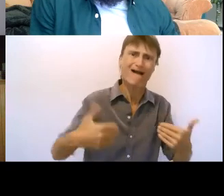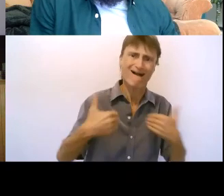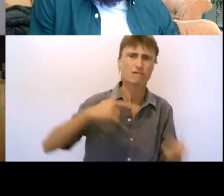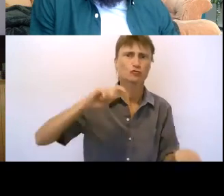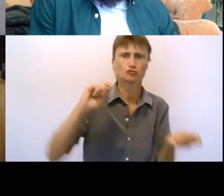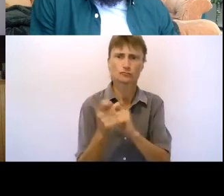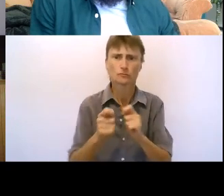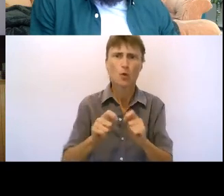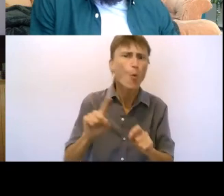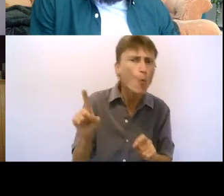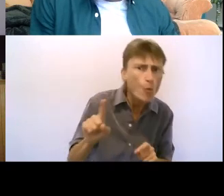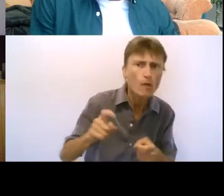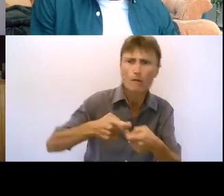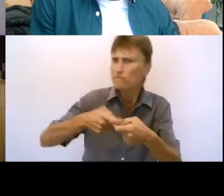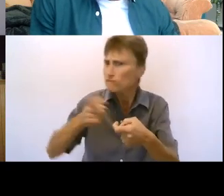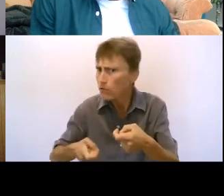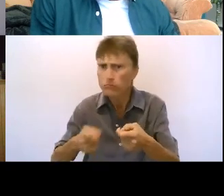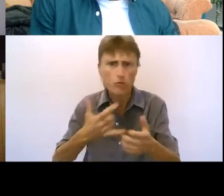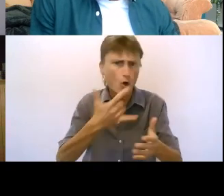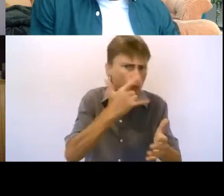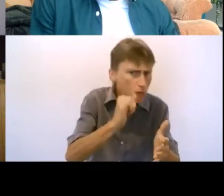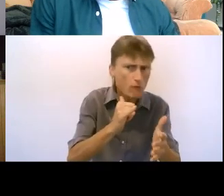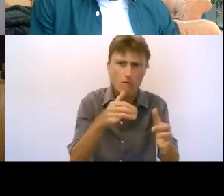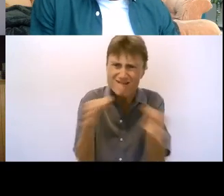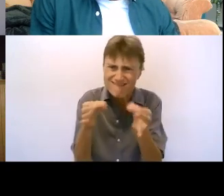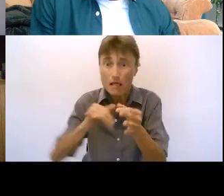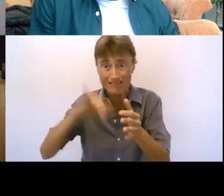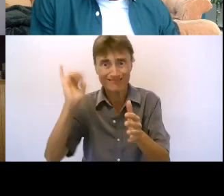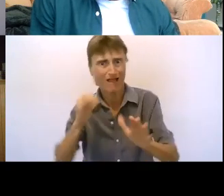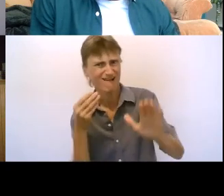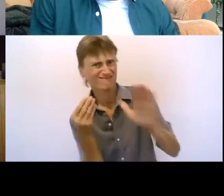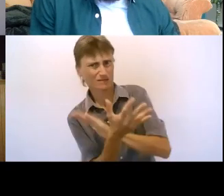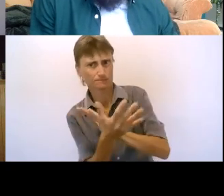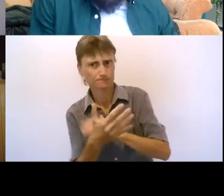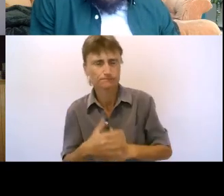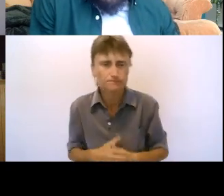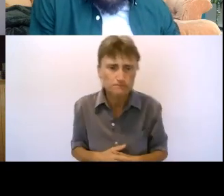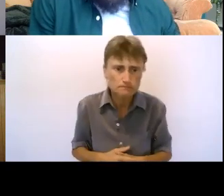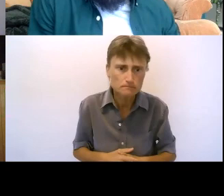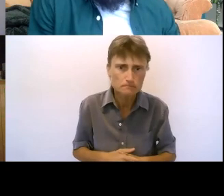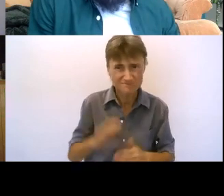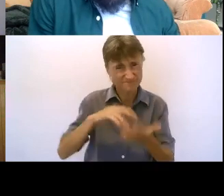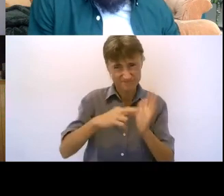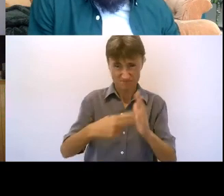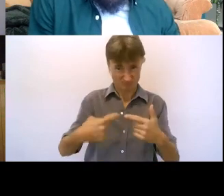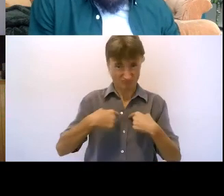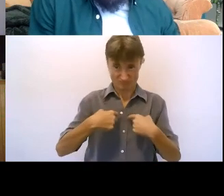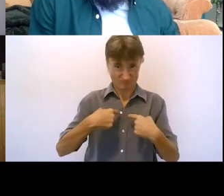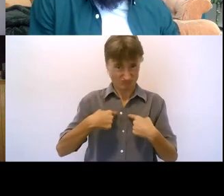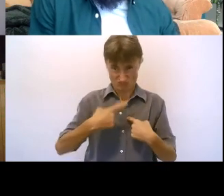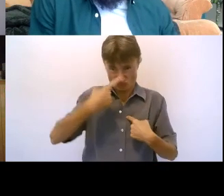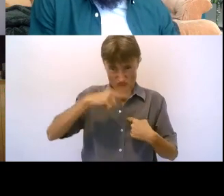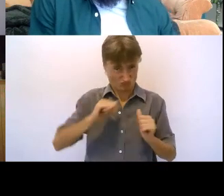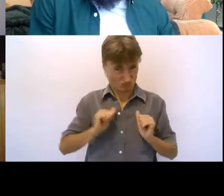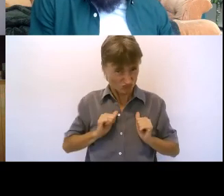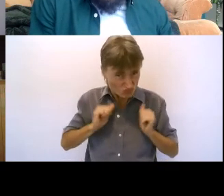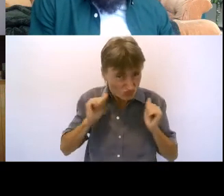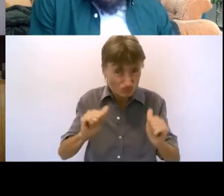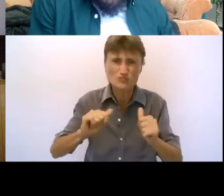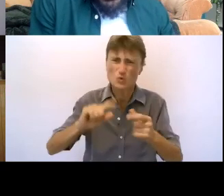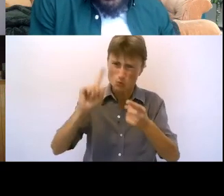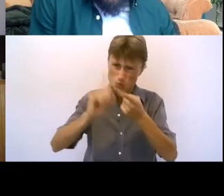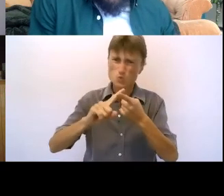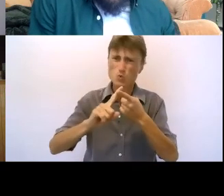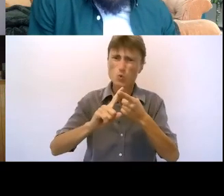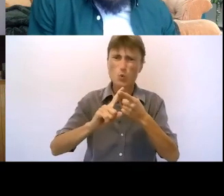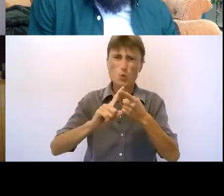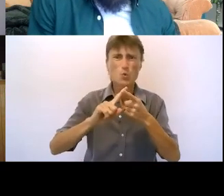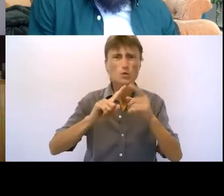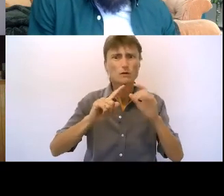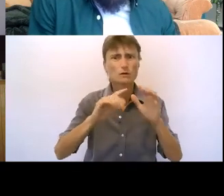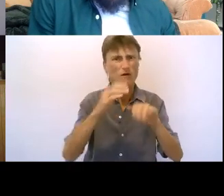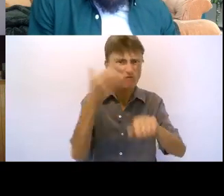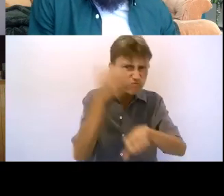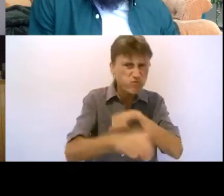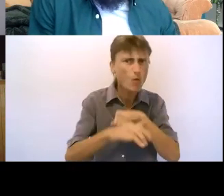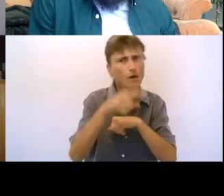create, to expose and explore how the culture of whiteness and it's just really from white